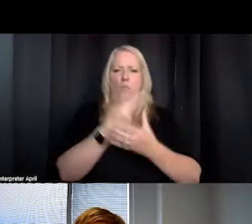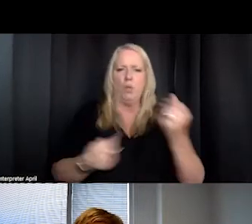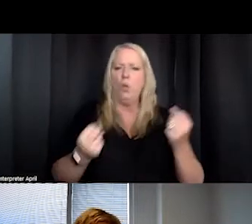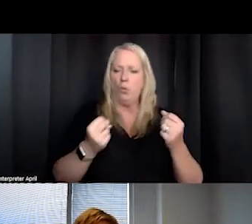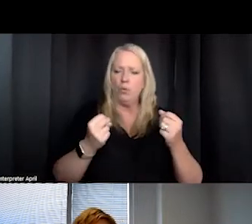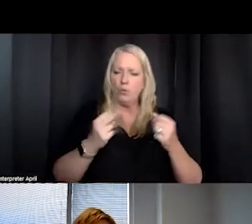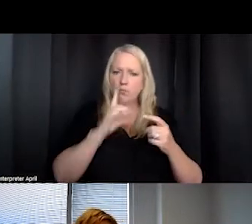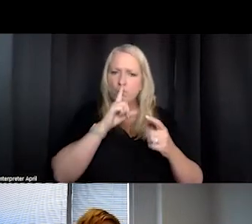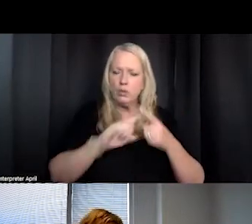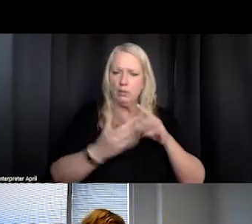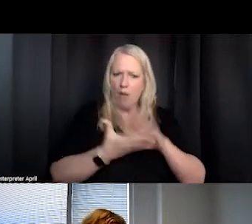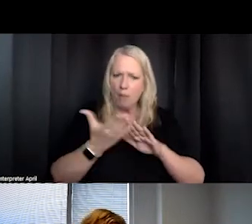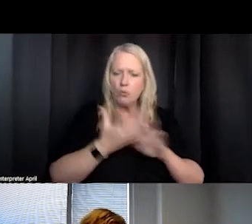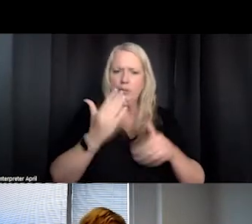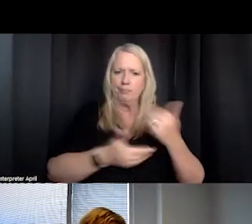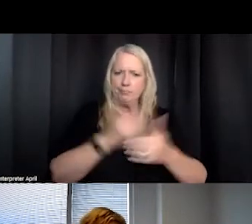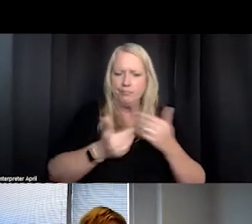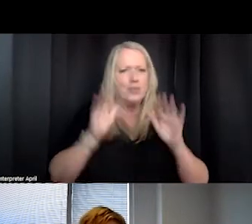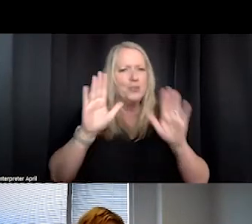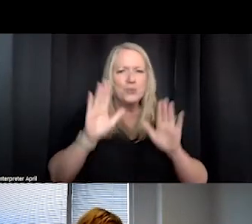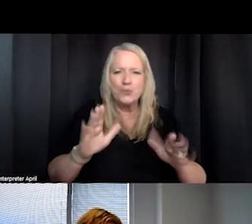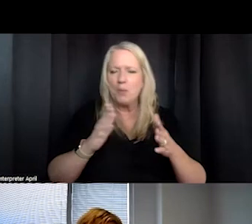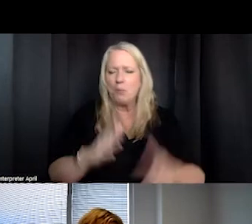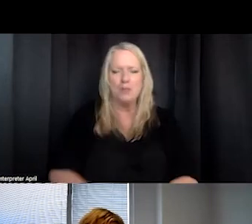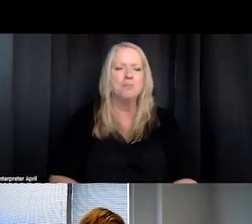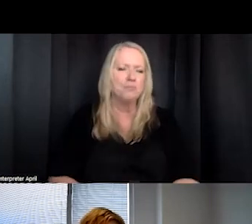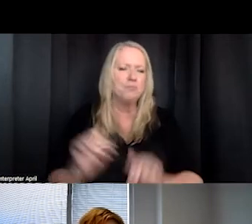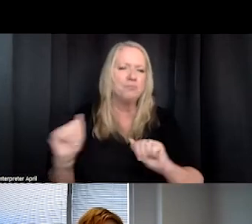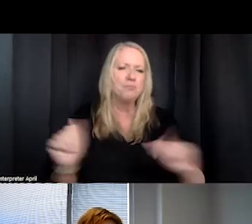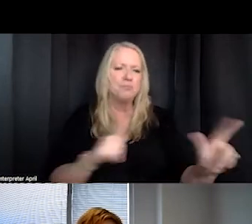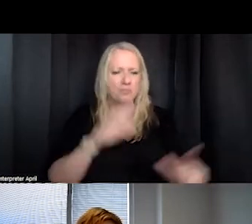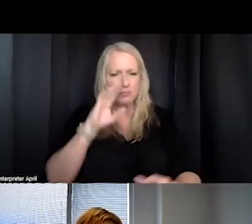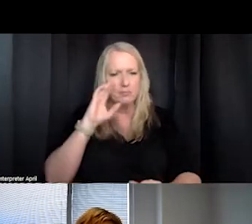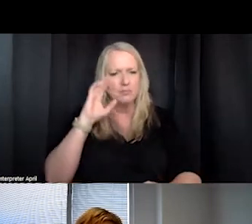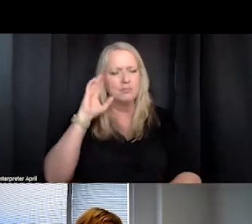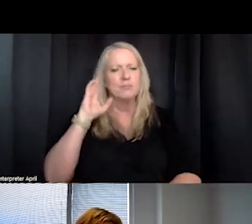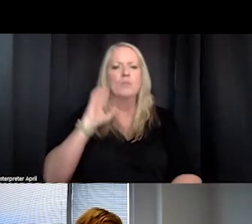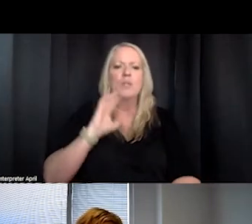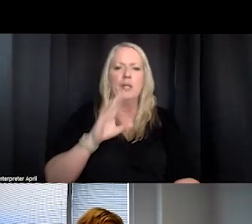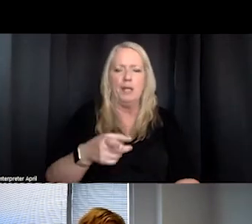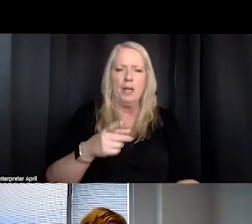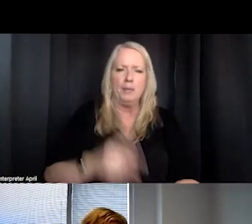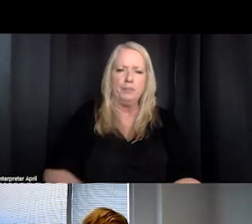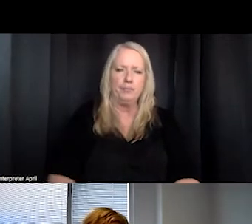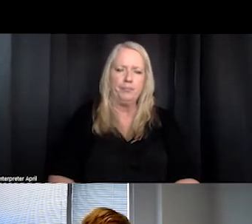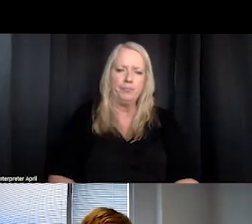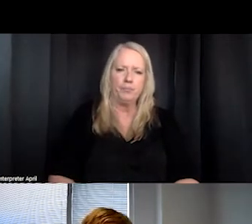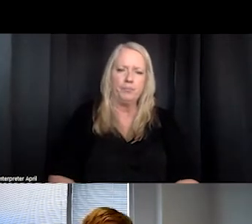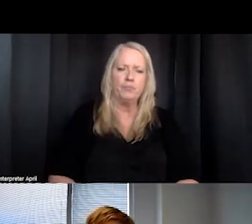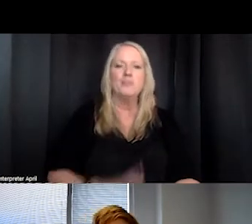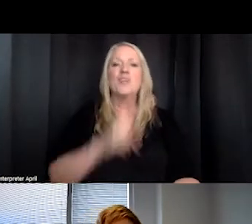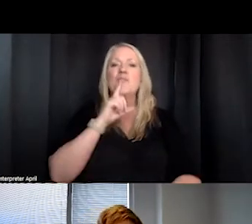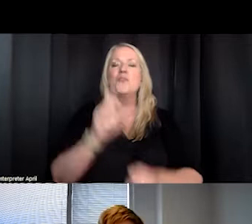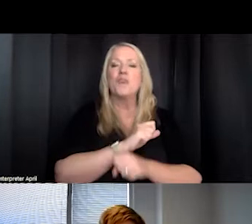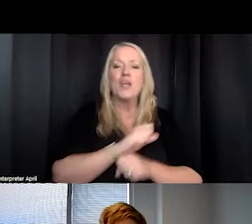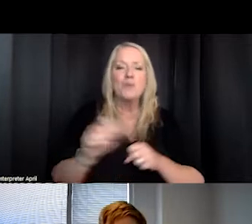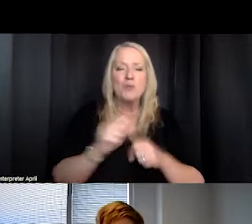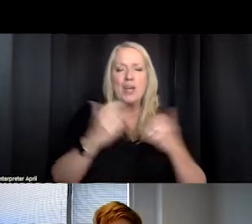OPERATIONALIZE, AND INCREDIBLE WAY. THE REALITY THAT WE ARE GRAPPLING WITH IS CAPACITY. RIGHT.